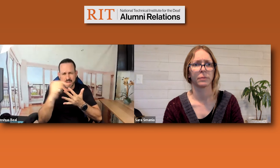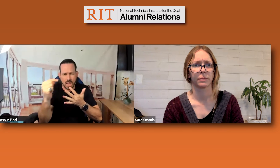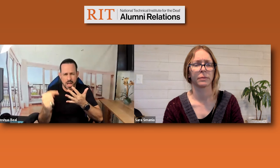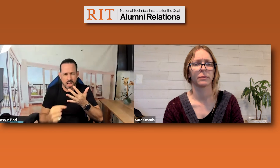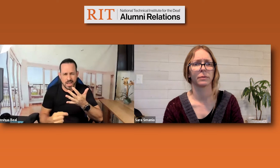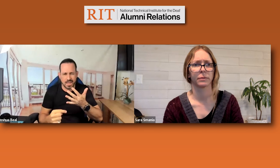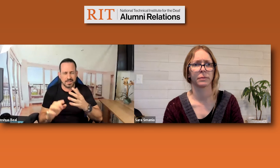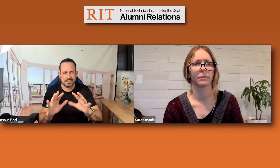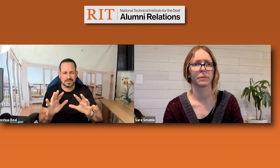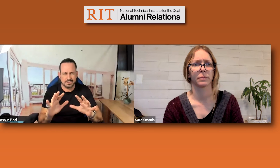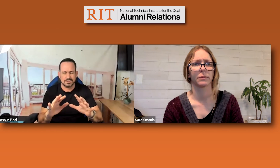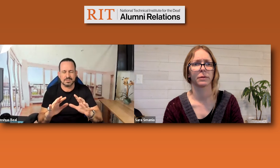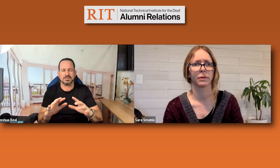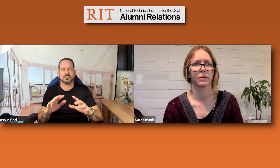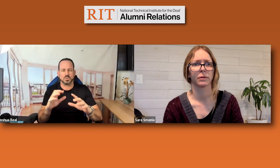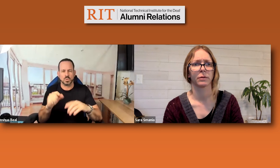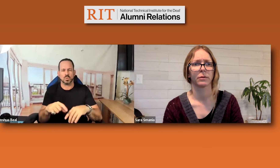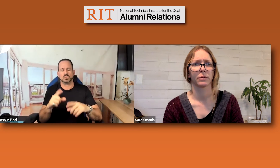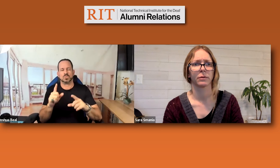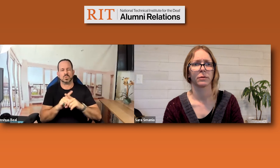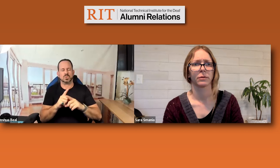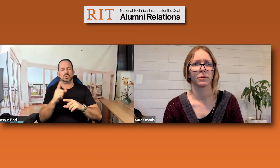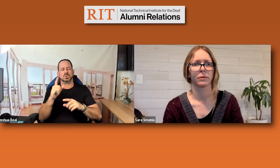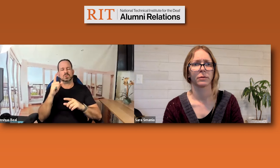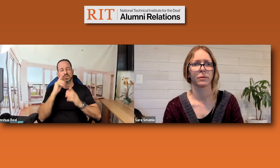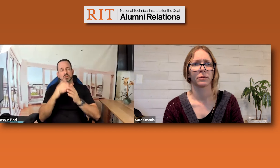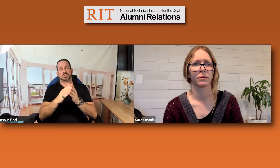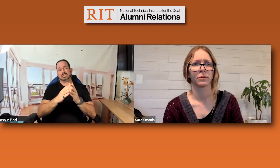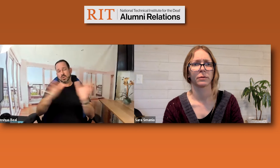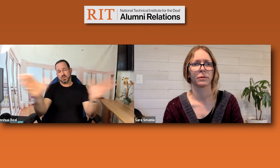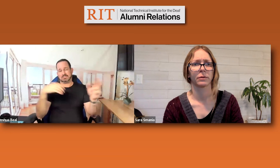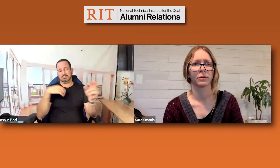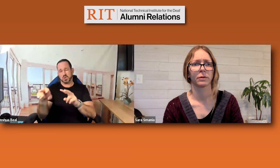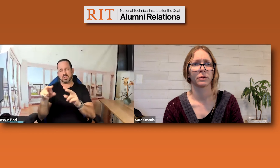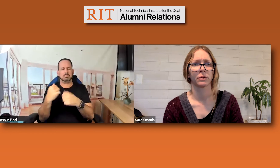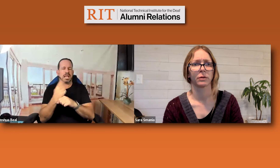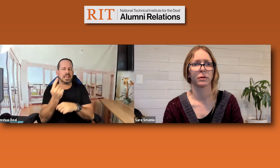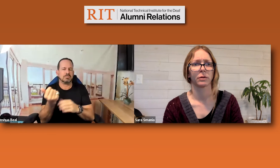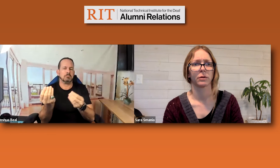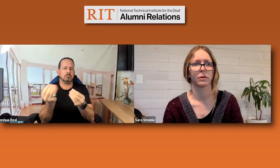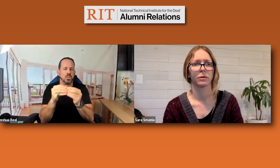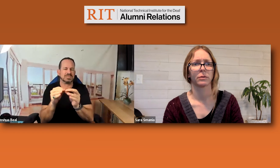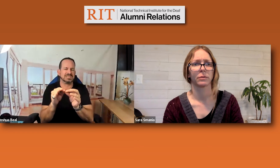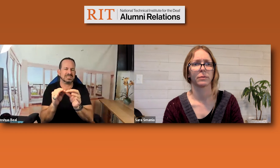Some people were deducting a whole lot more and therefore reporting less